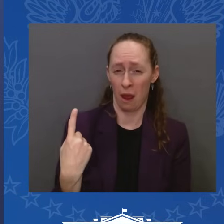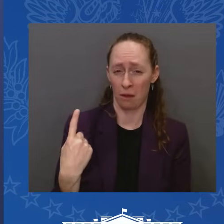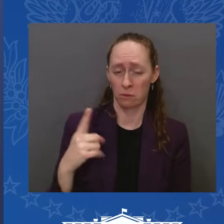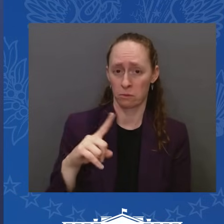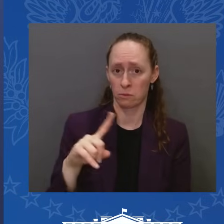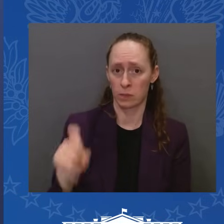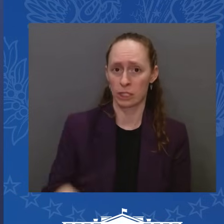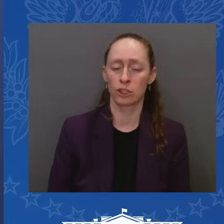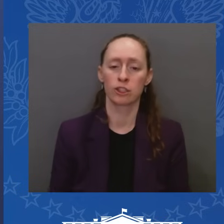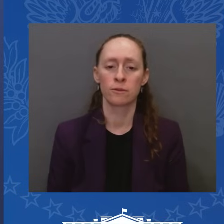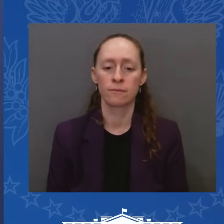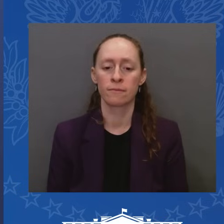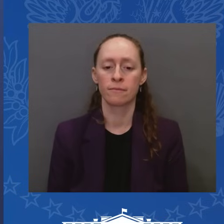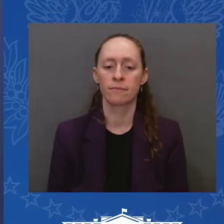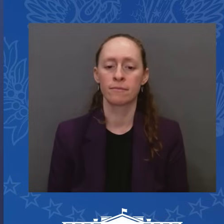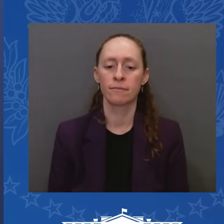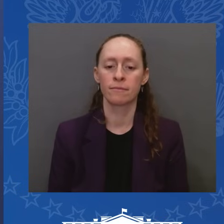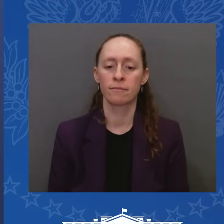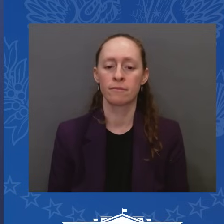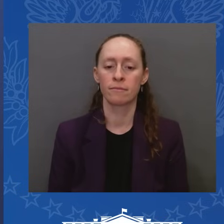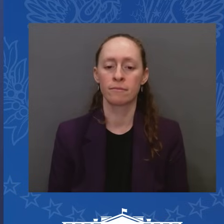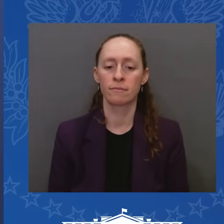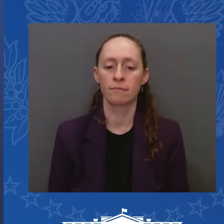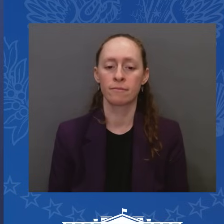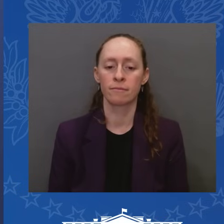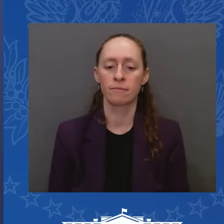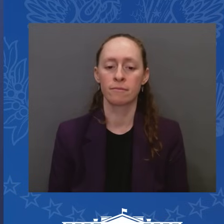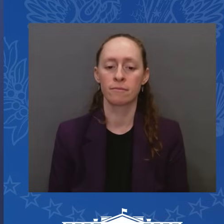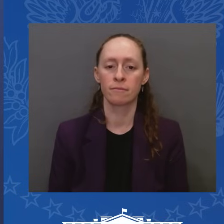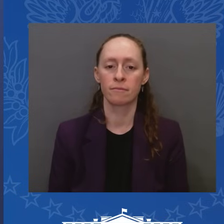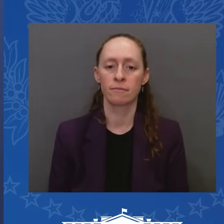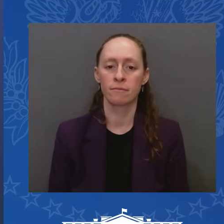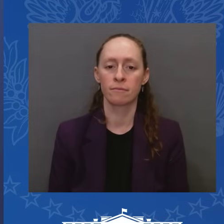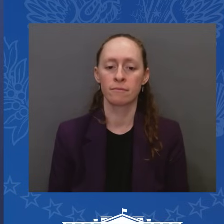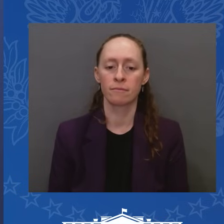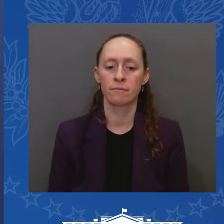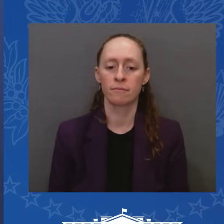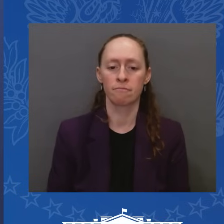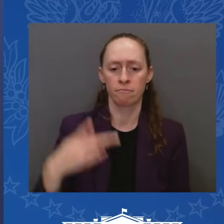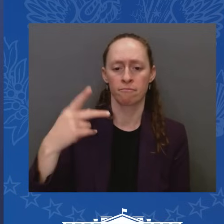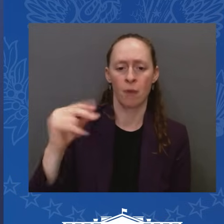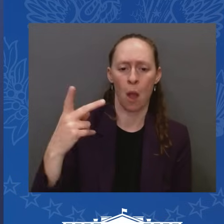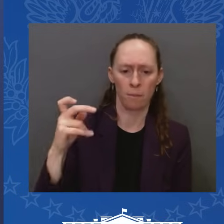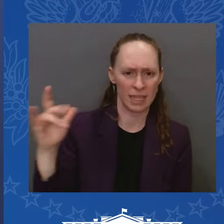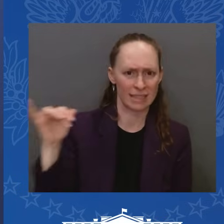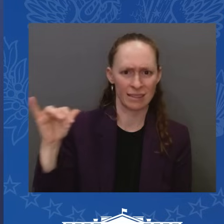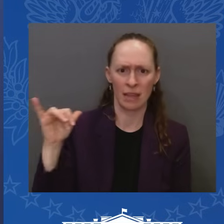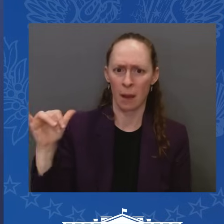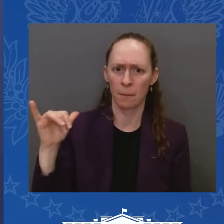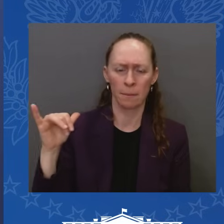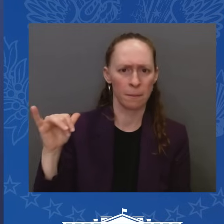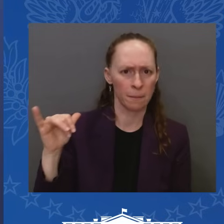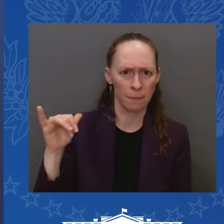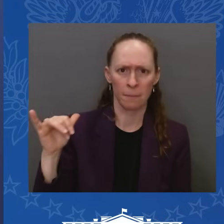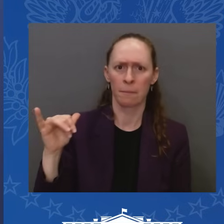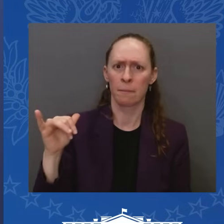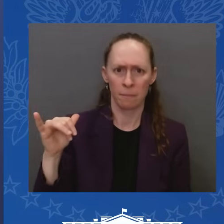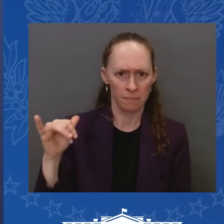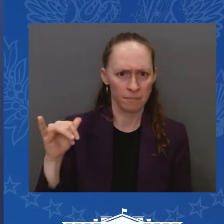He was very, very interested in what we were doing to deal with some of the crises that we're facing,